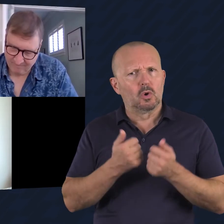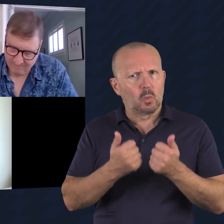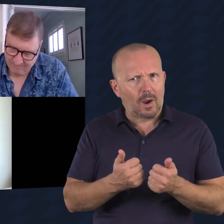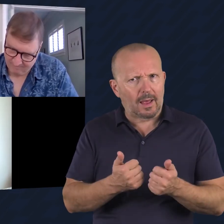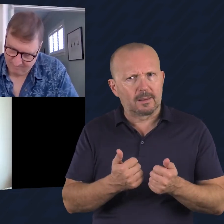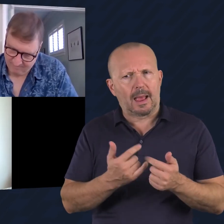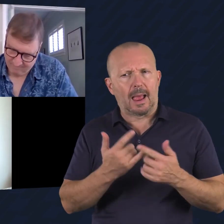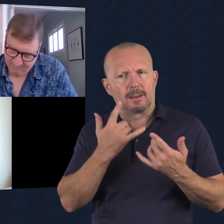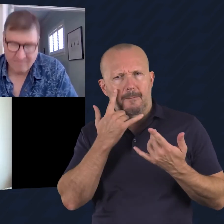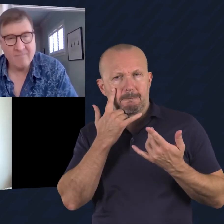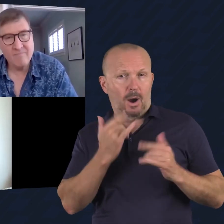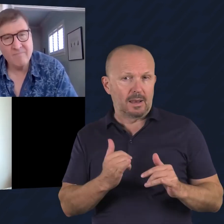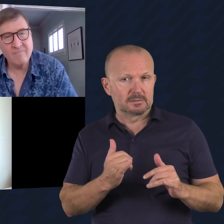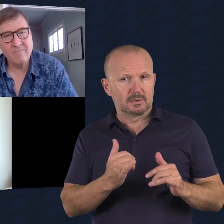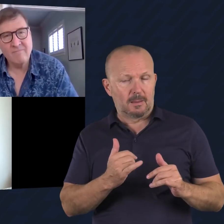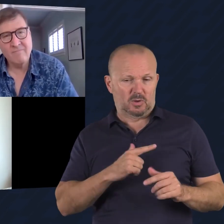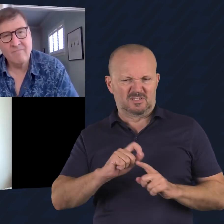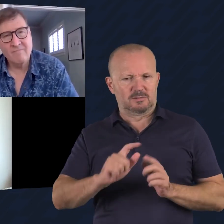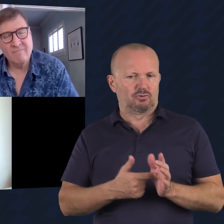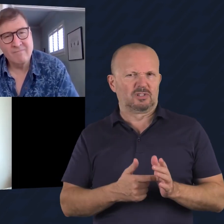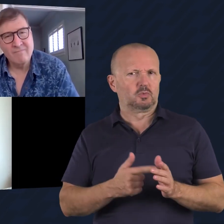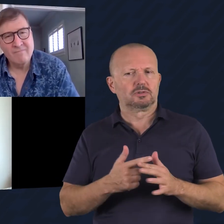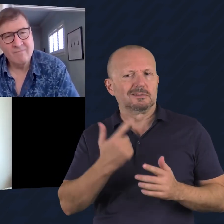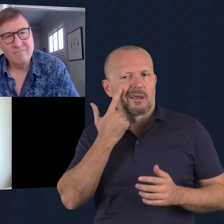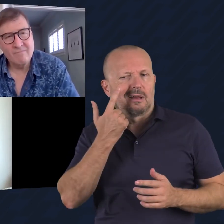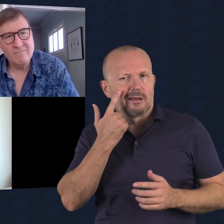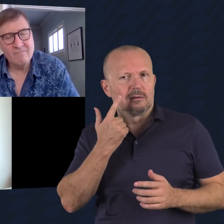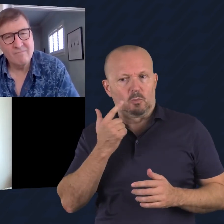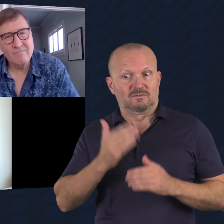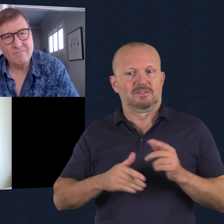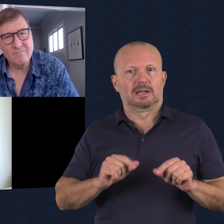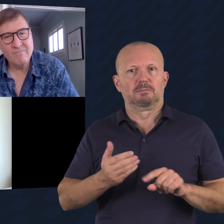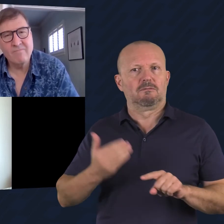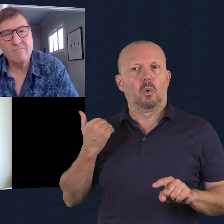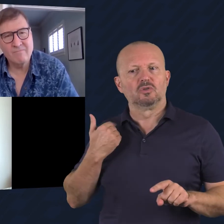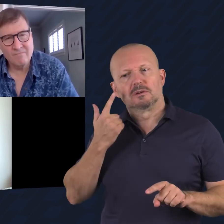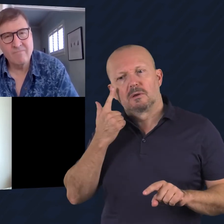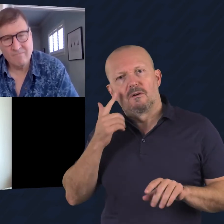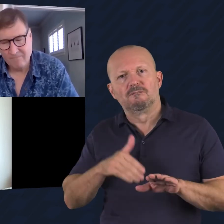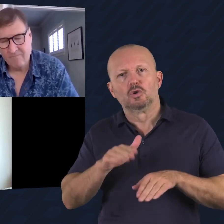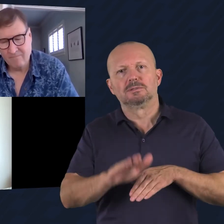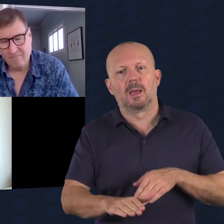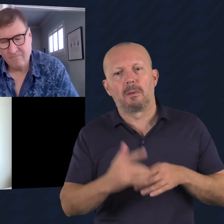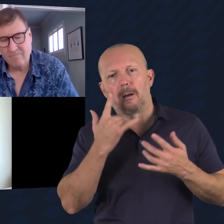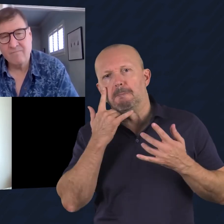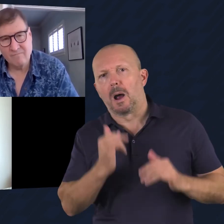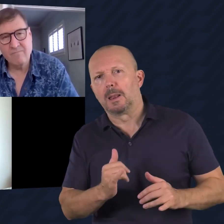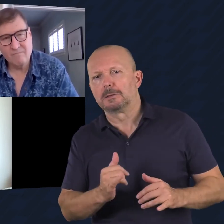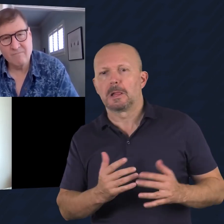And, I think that has worked really well as a pilot in the context of it being a pilot project, something we've never done before,